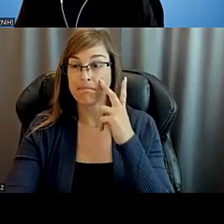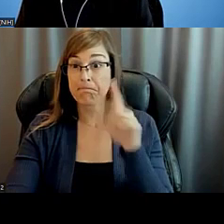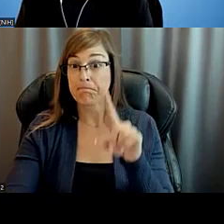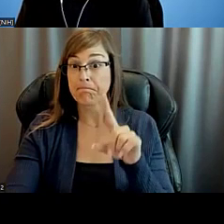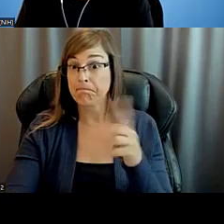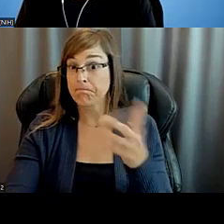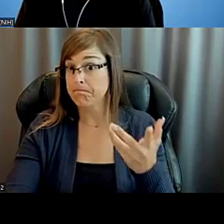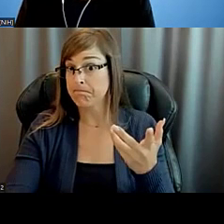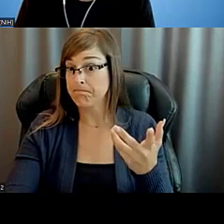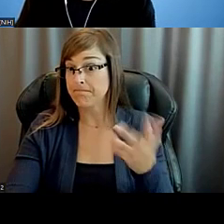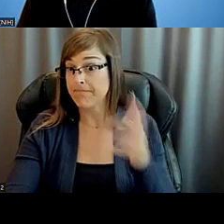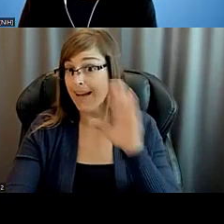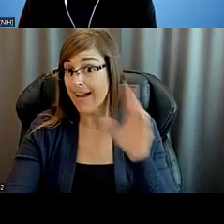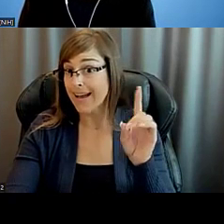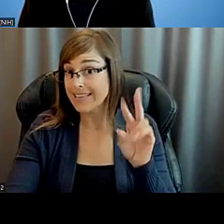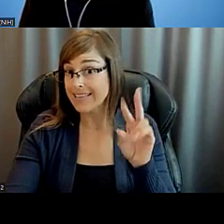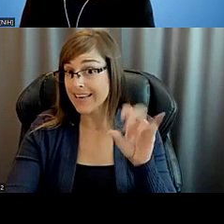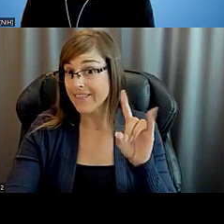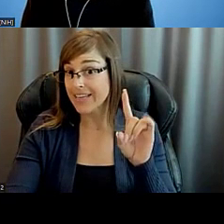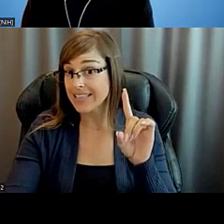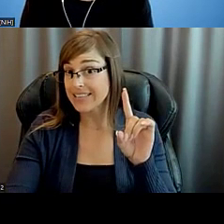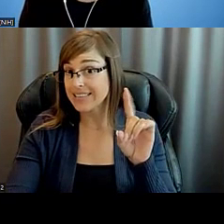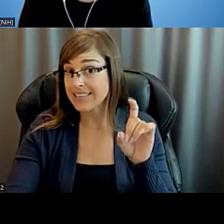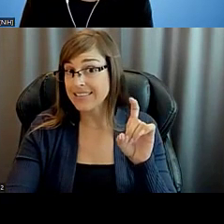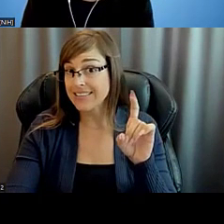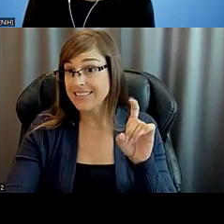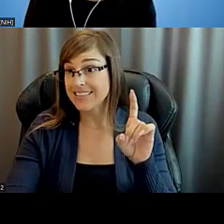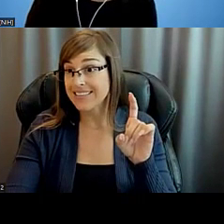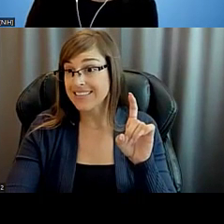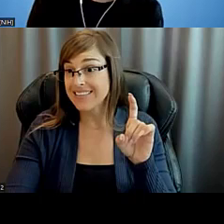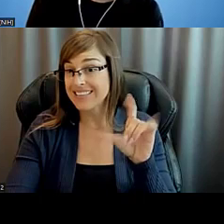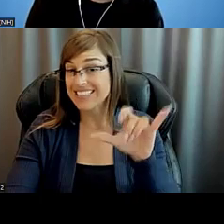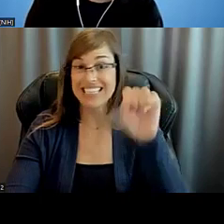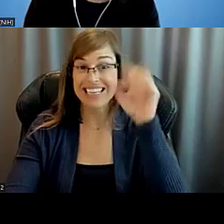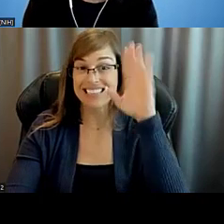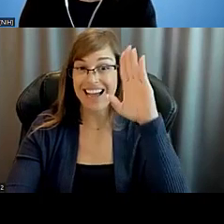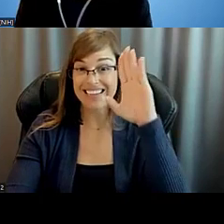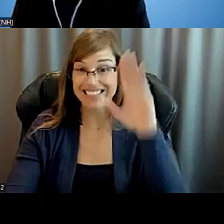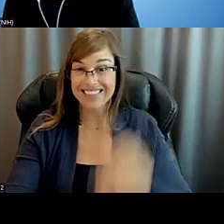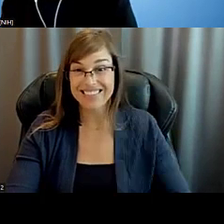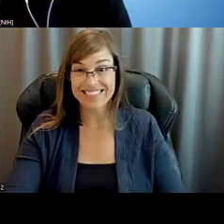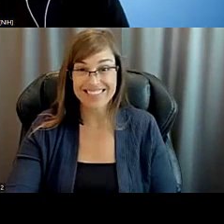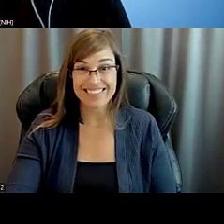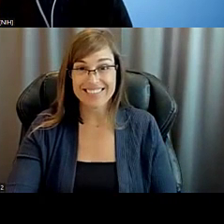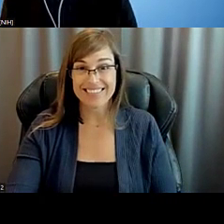David Hudson: Patricia, I think we notify you of this. Dr. Patricia Valdez: Hey. Yes. Hey, David. How are you? David Hudson: Good. Thank you.